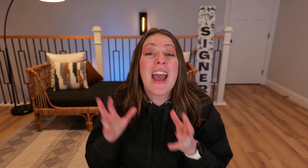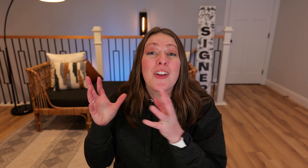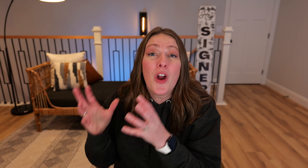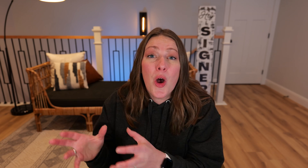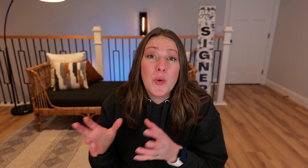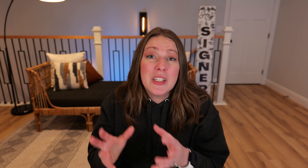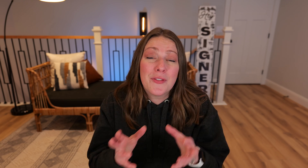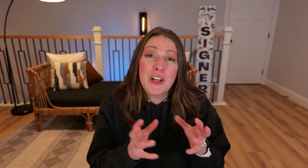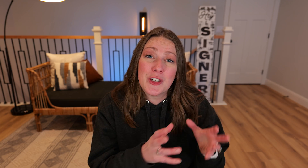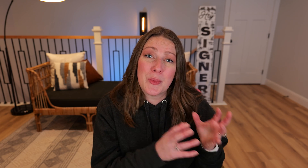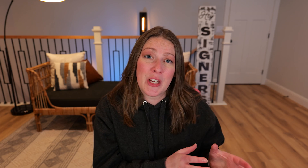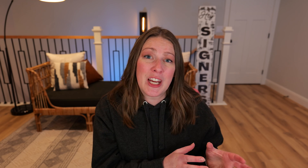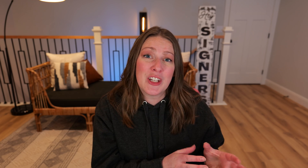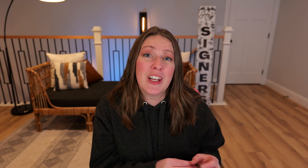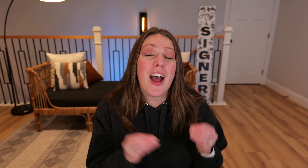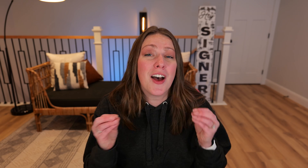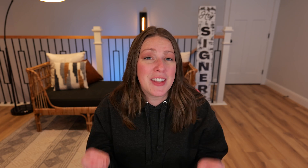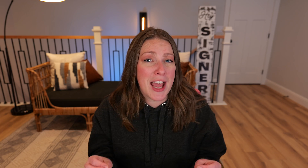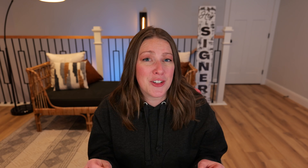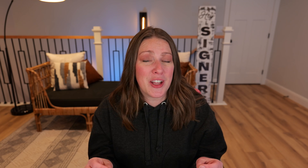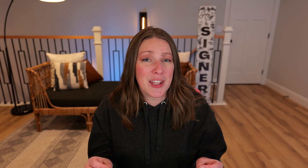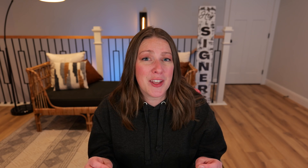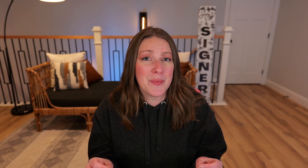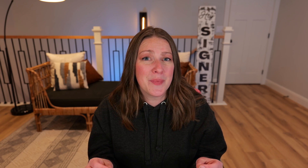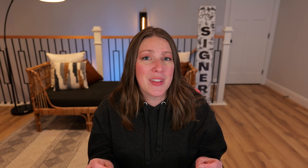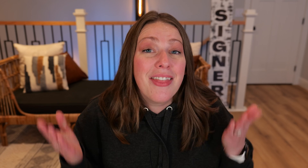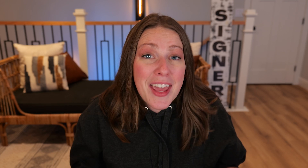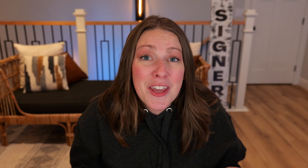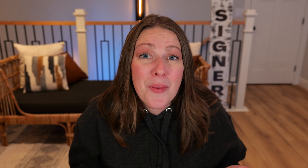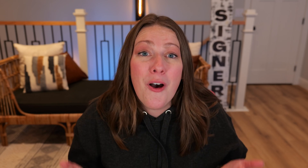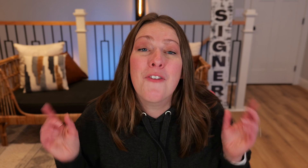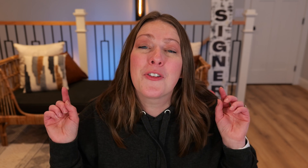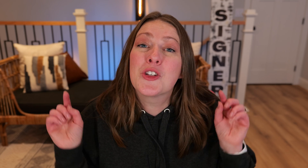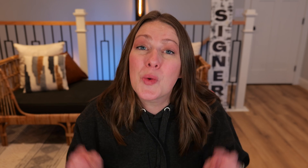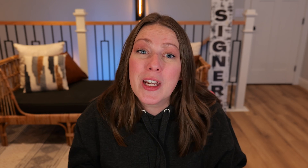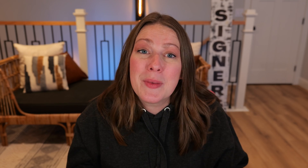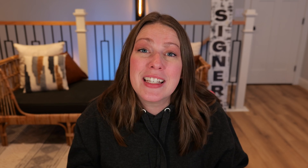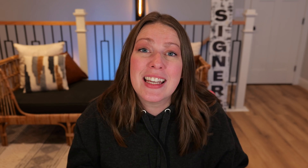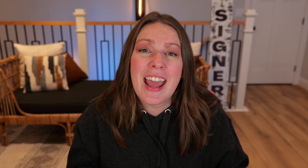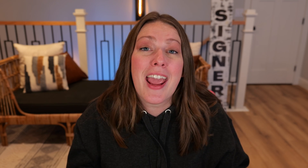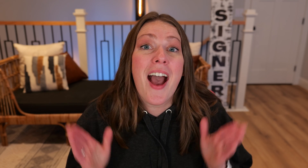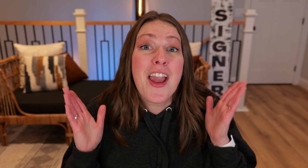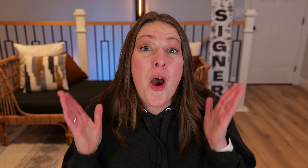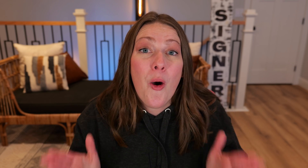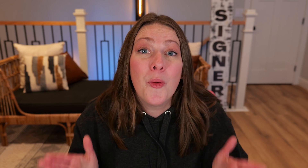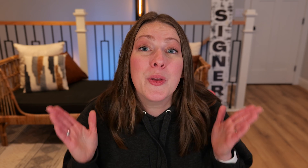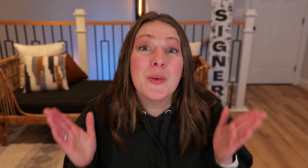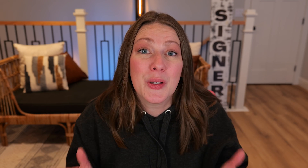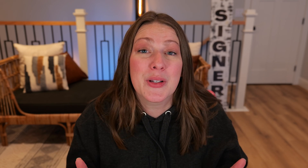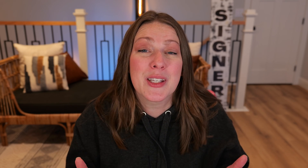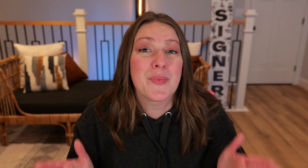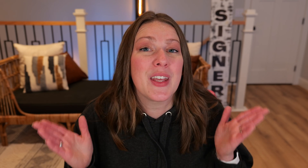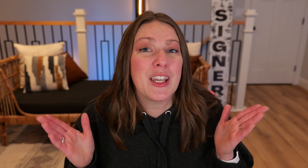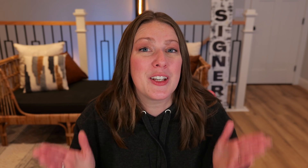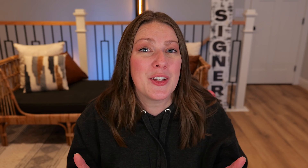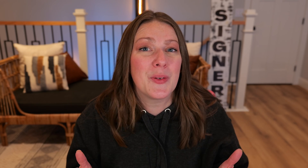and their own different interpretation of the national anthem? Thank you all for joining me today. I hope you learned something new.